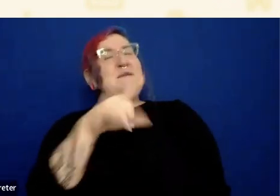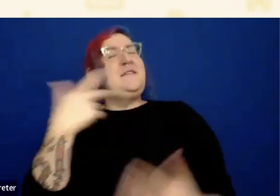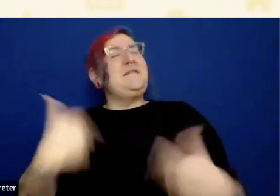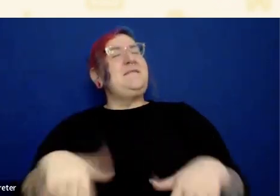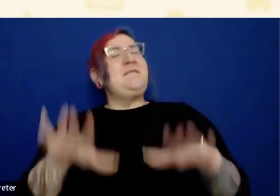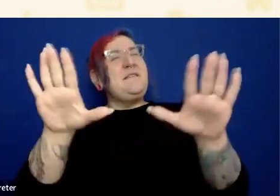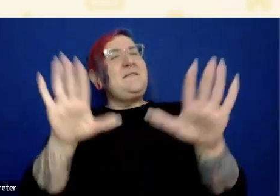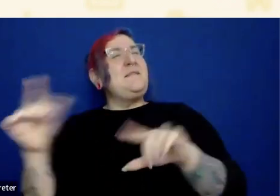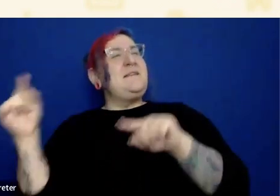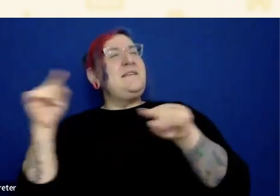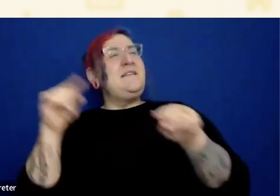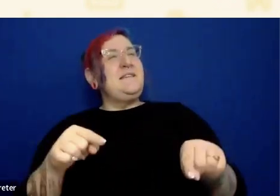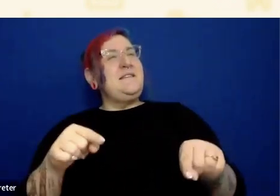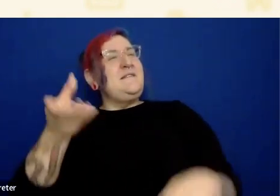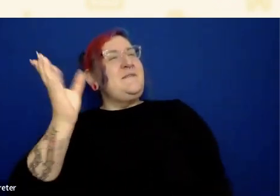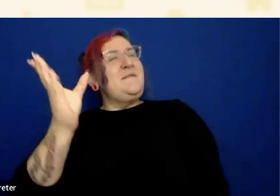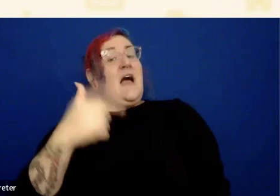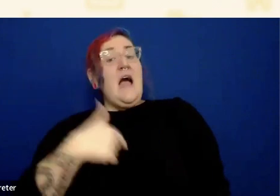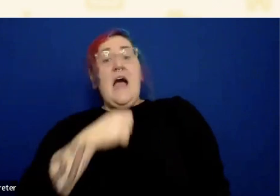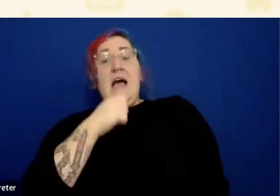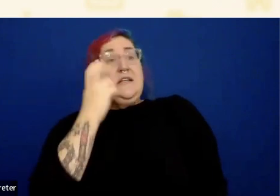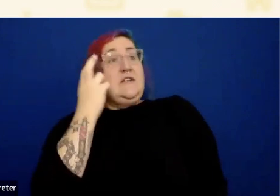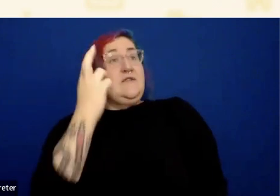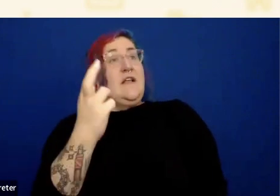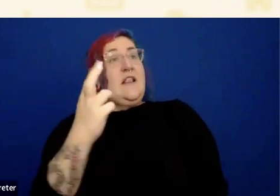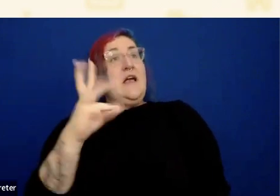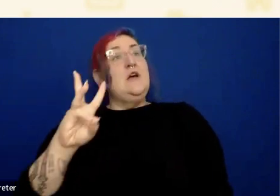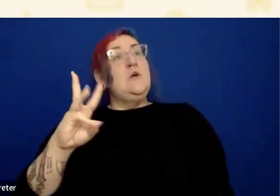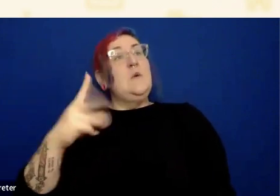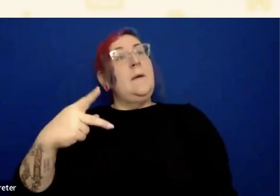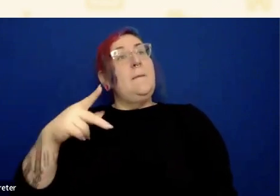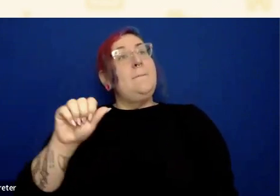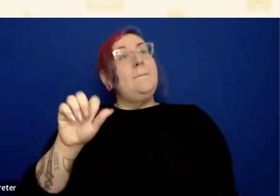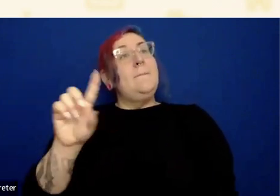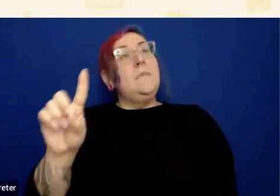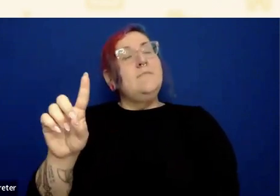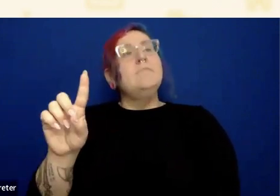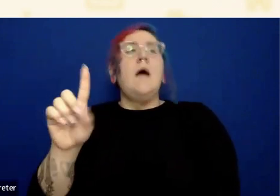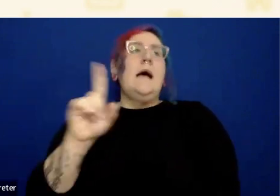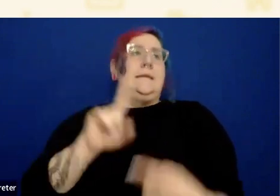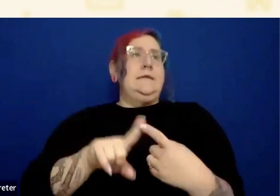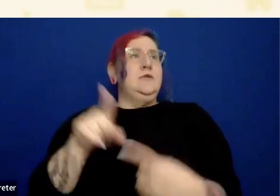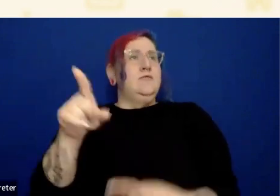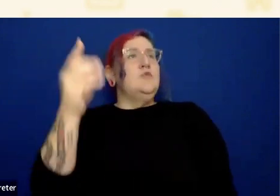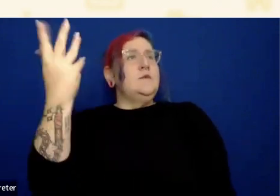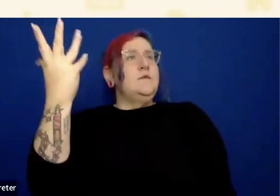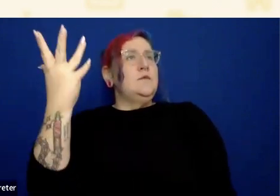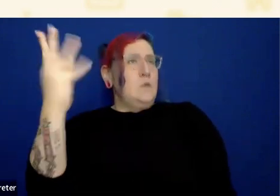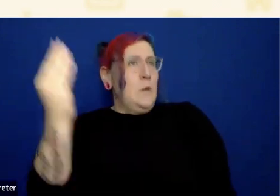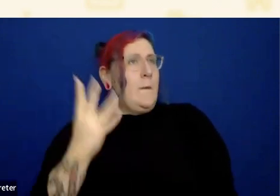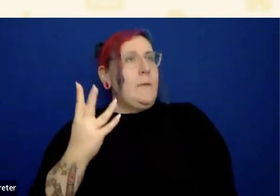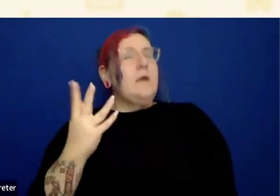I didn't realize that WordPress Accessibility Day, until you had told me, that it had gotten its inspiration from GAAD.